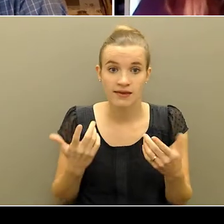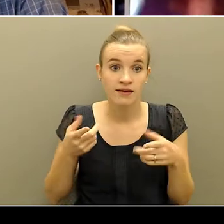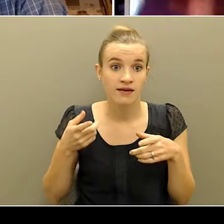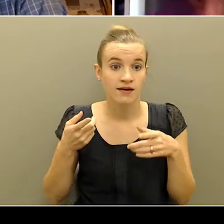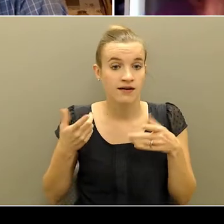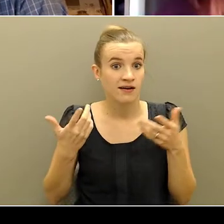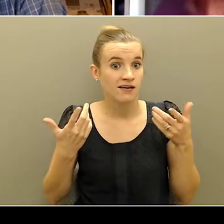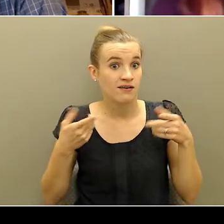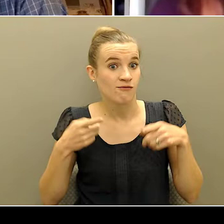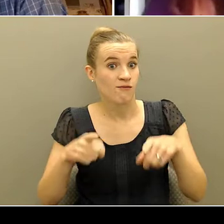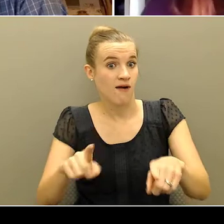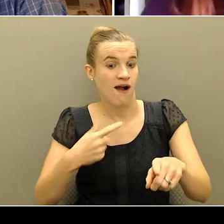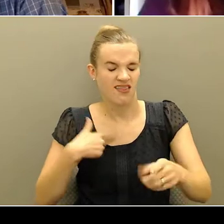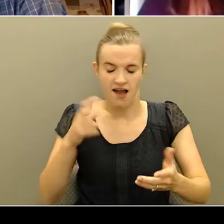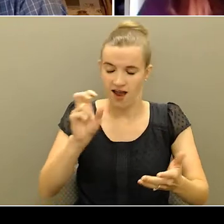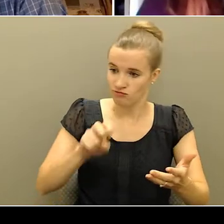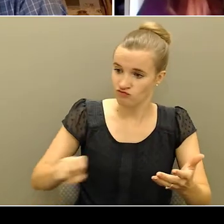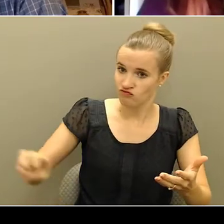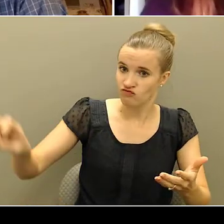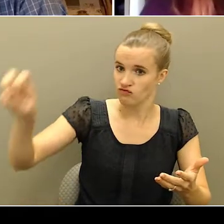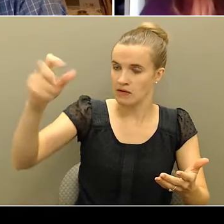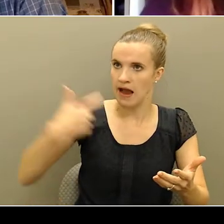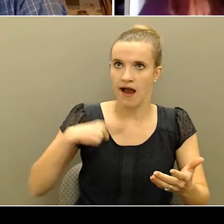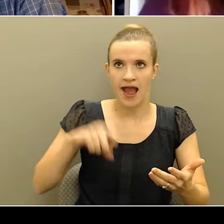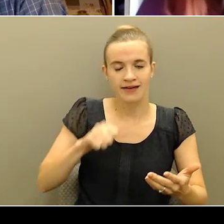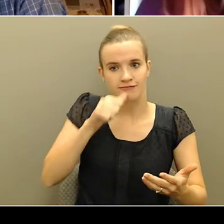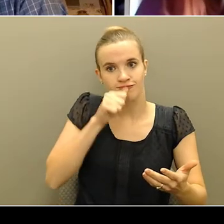if I get held up, if the train stops if the train is delayed, if there's a